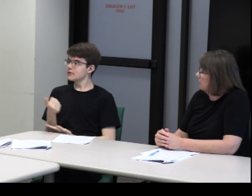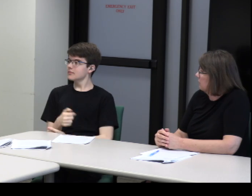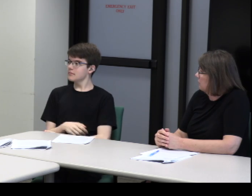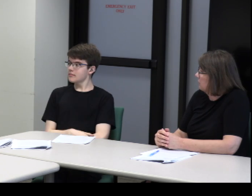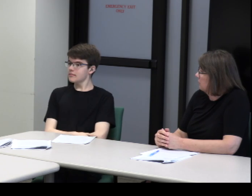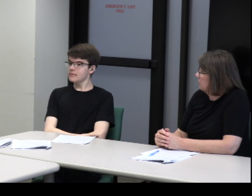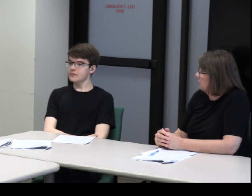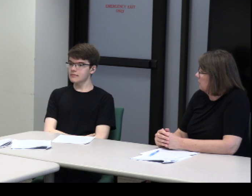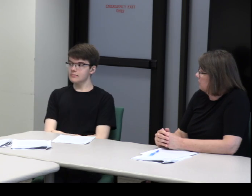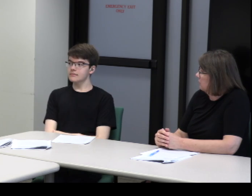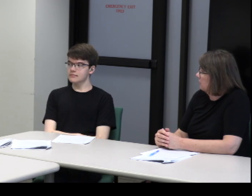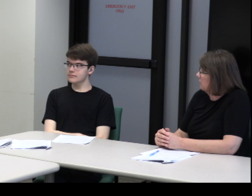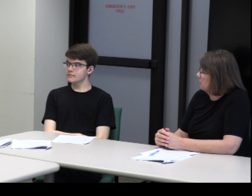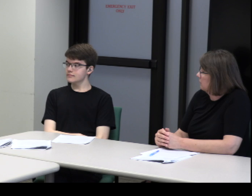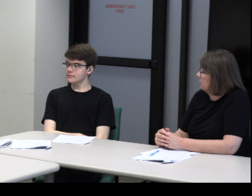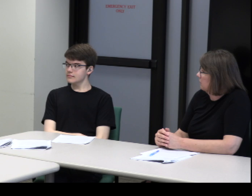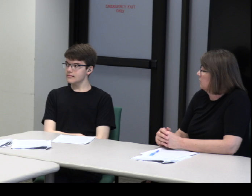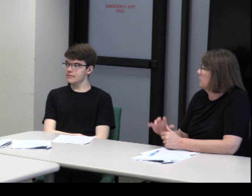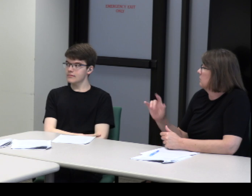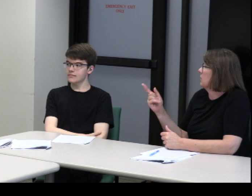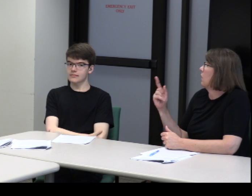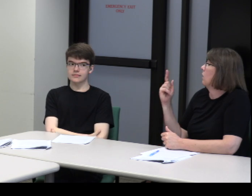And I can then study better with the notes.